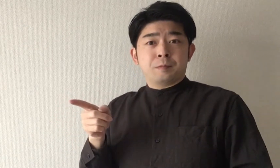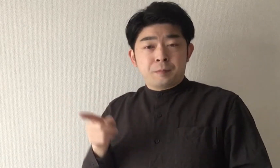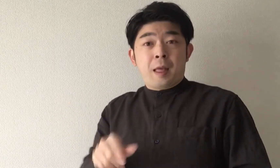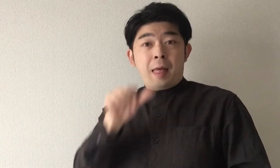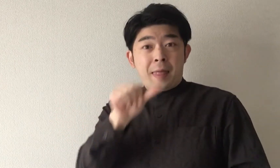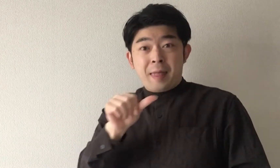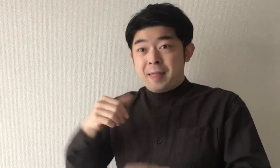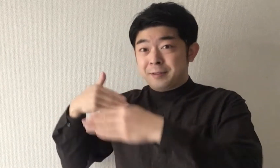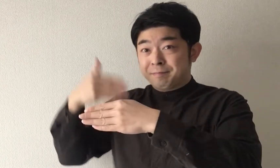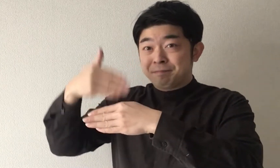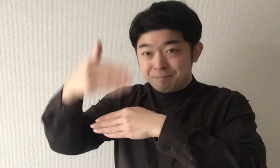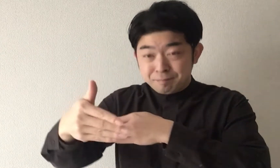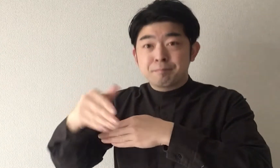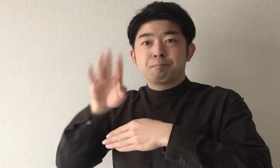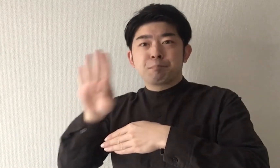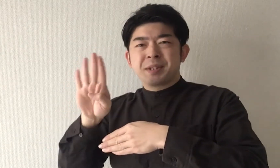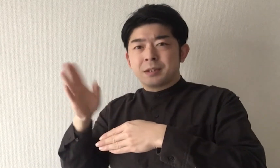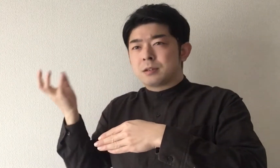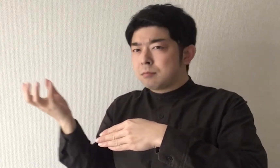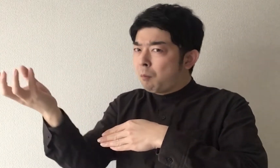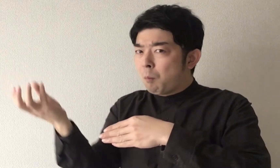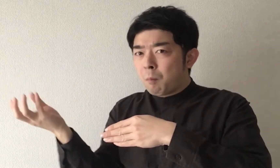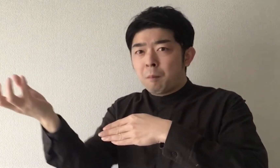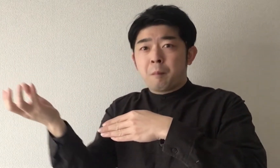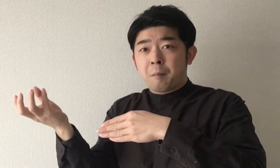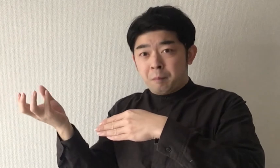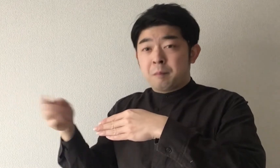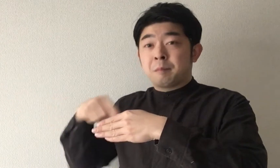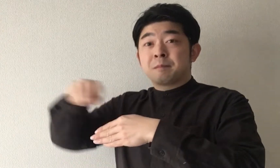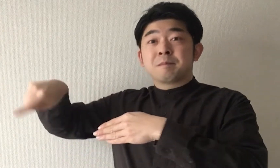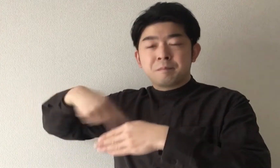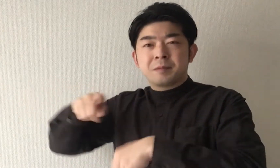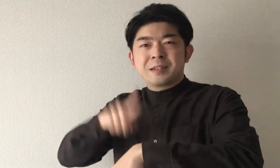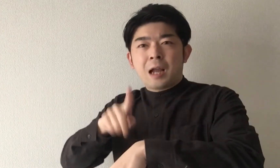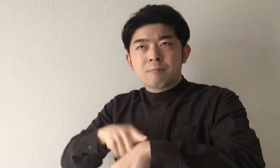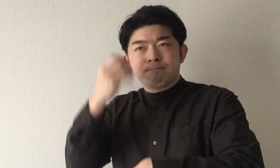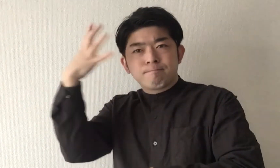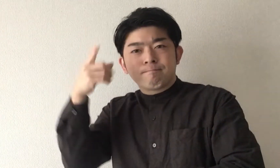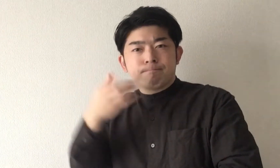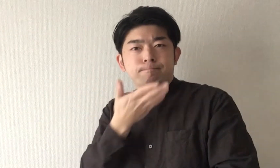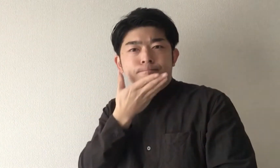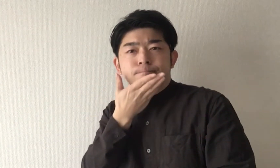These A and B series are crucial distinctions for the concept of time.